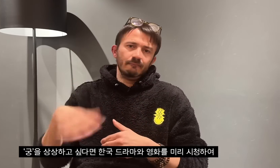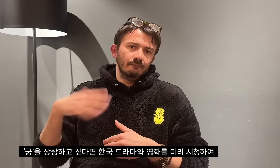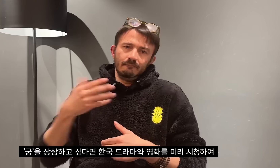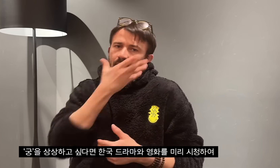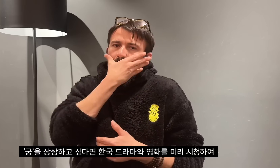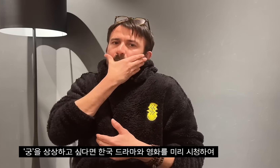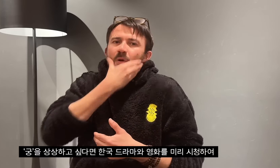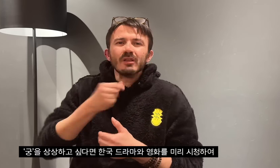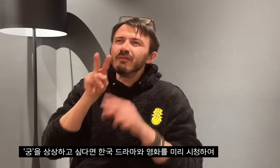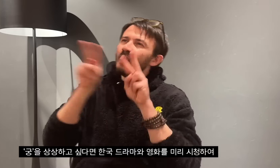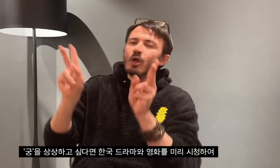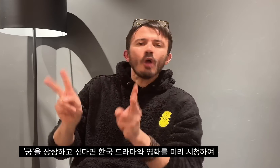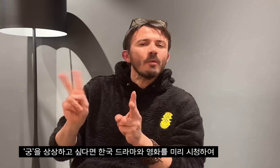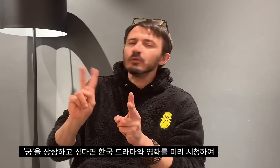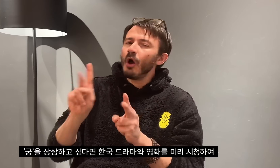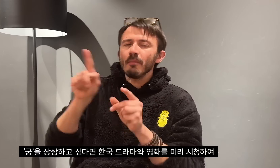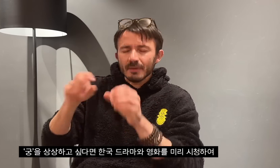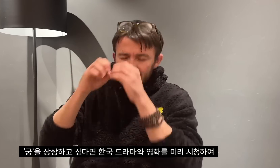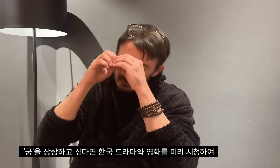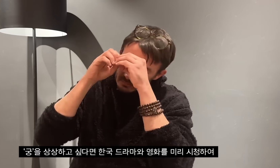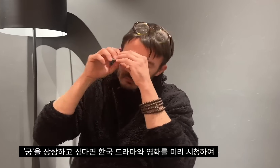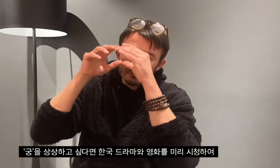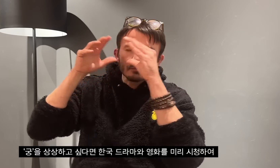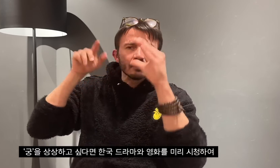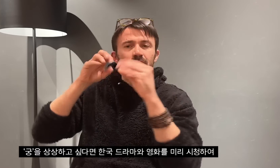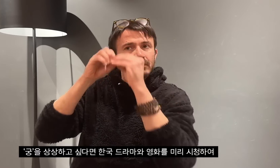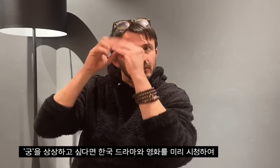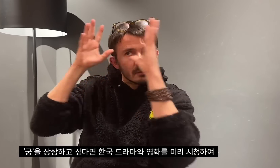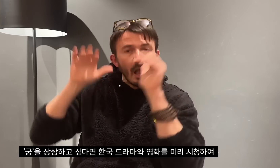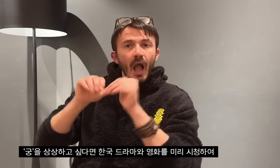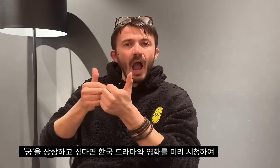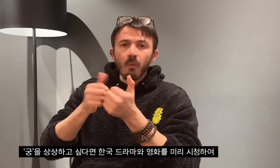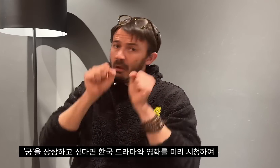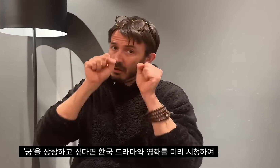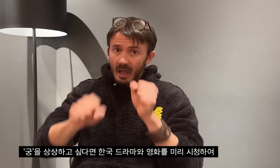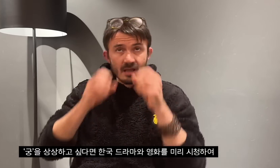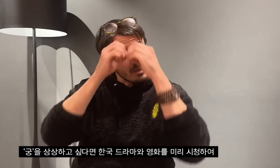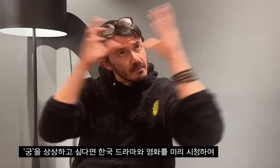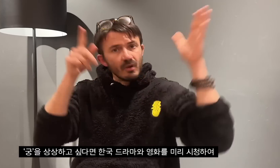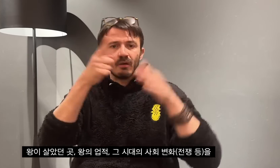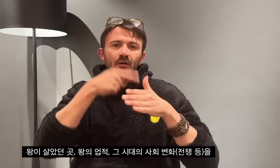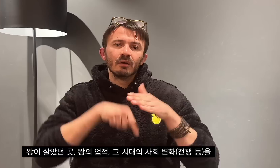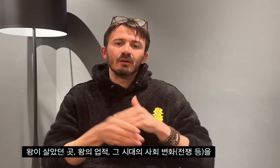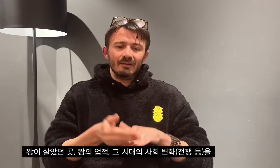If you want to imagine ‘Palace’, it is recommended to watch